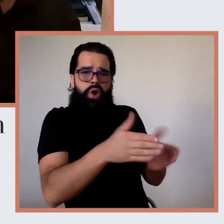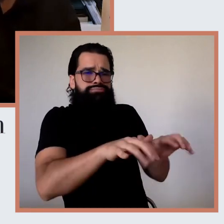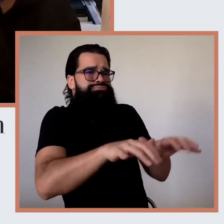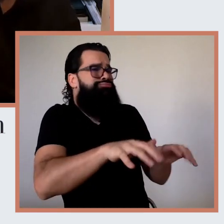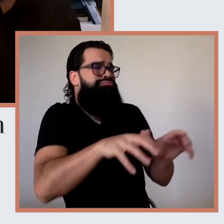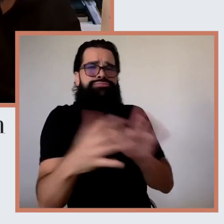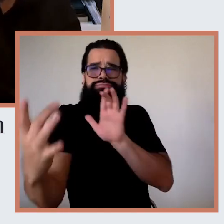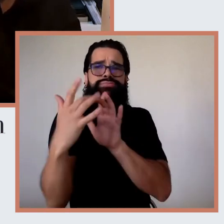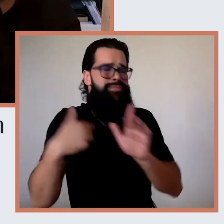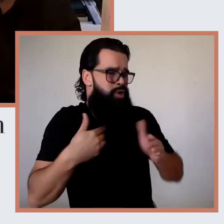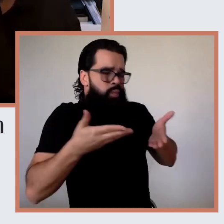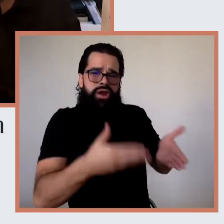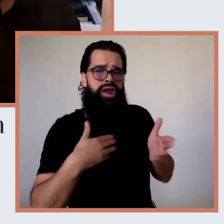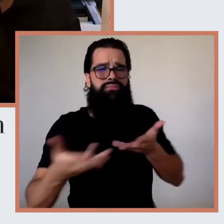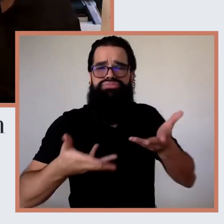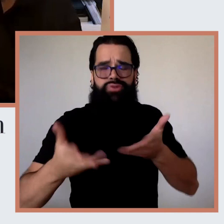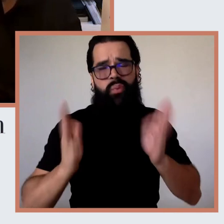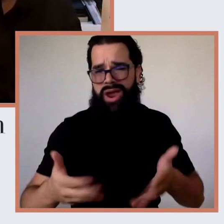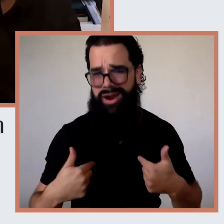of my computer most of the time now, so I can do it, so.